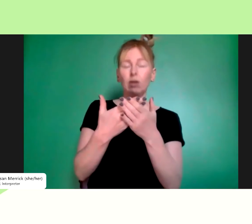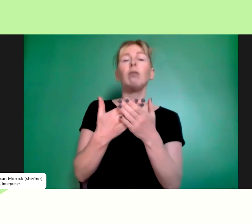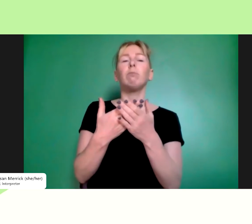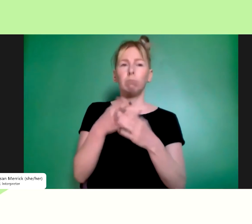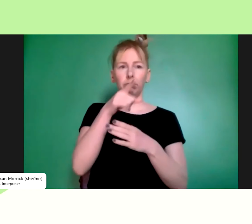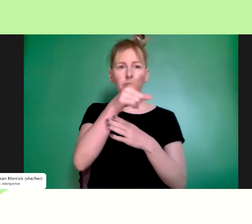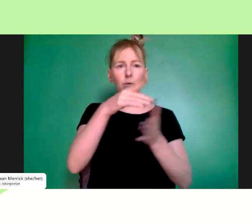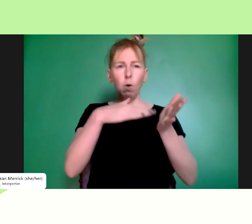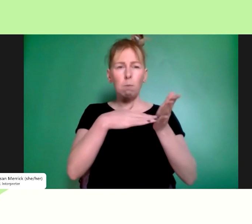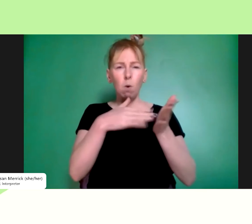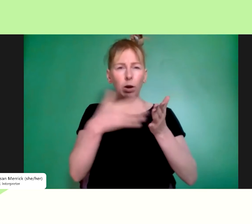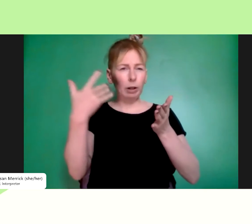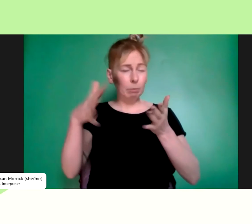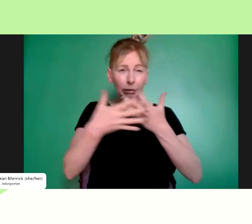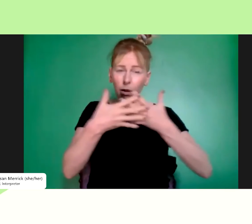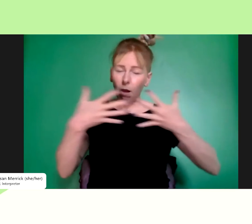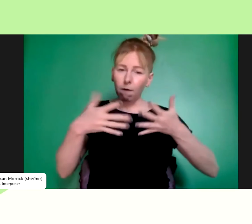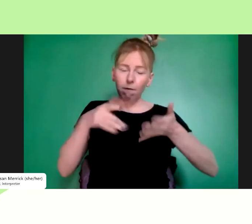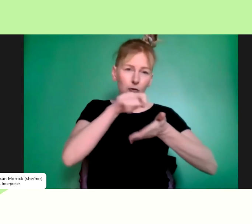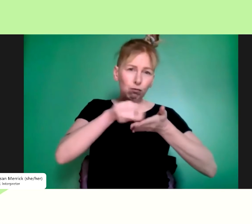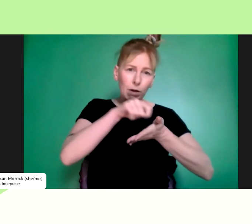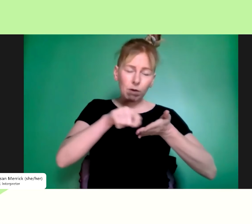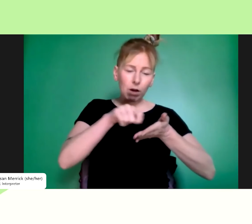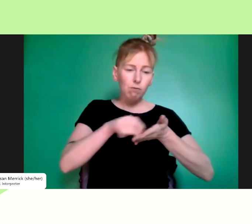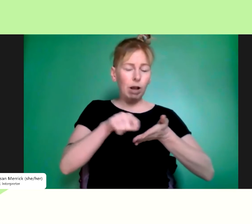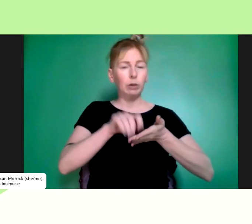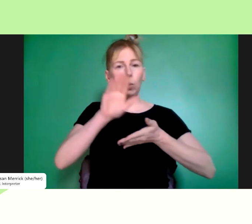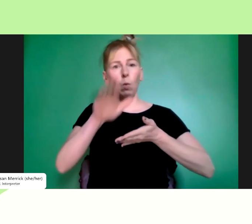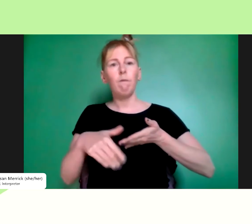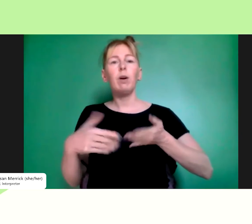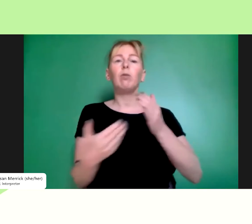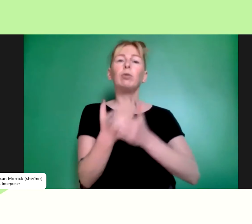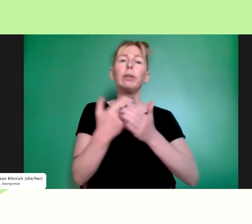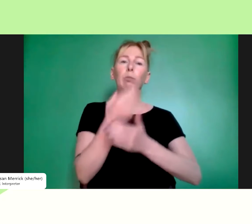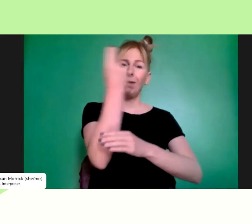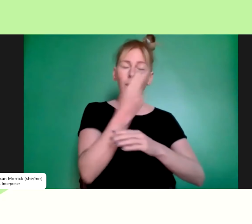incisive writings on contemporary art, aesthetics and their socio-political